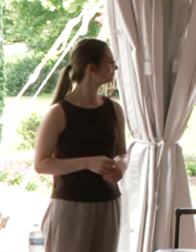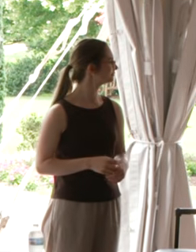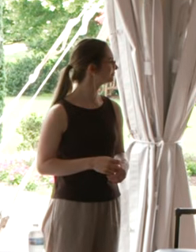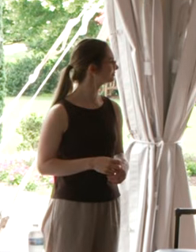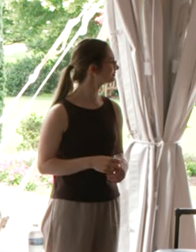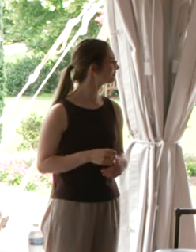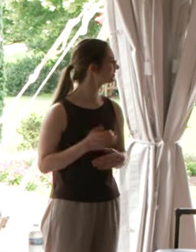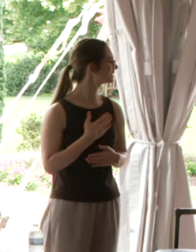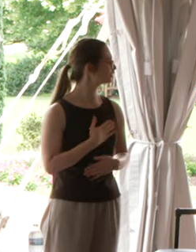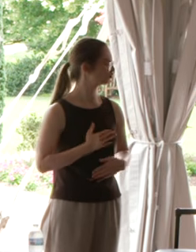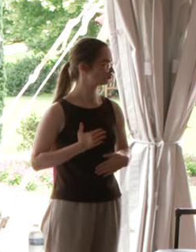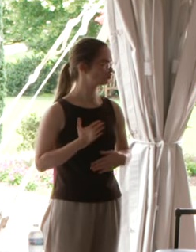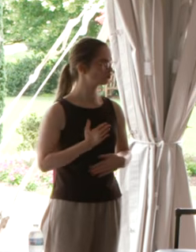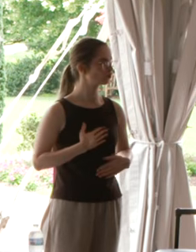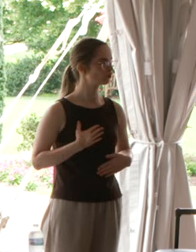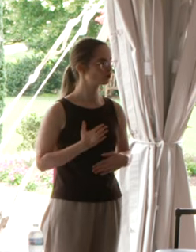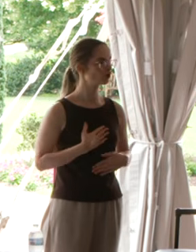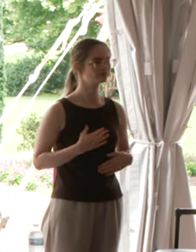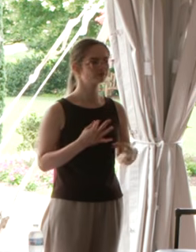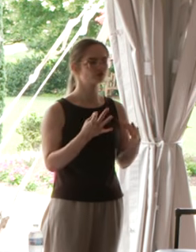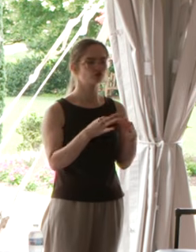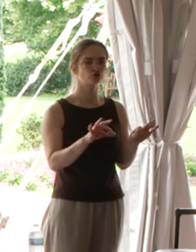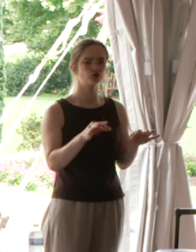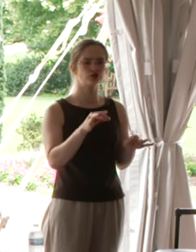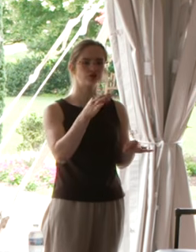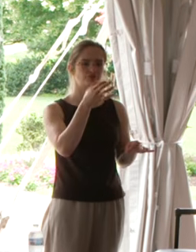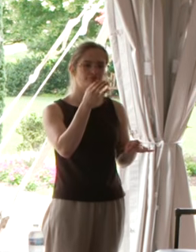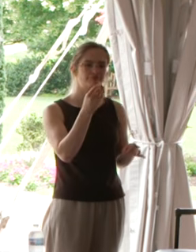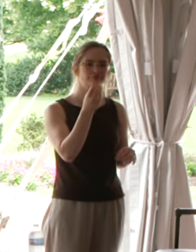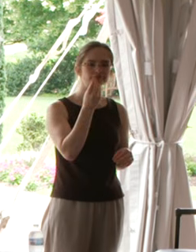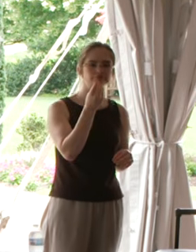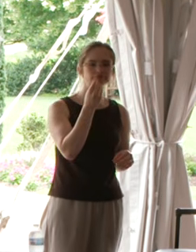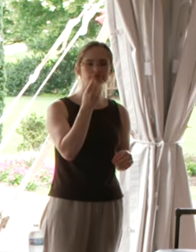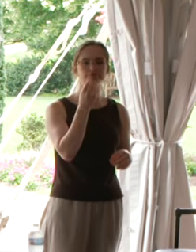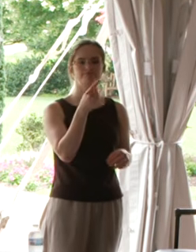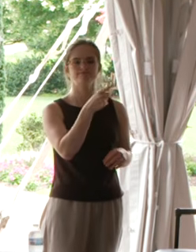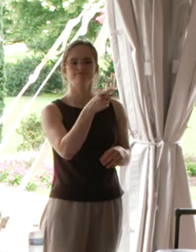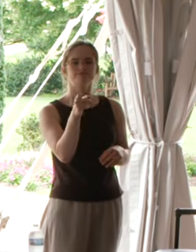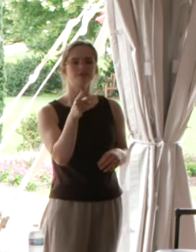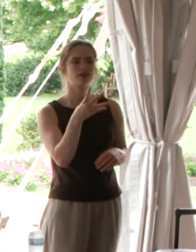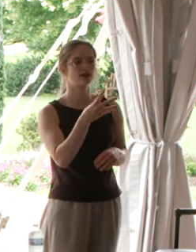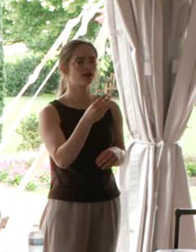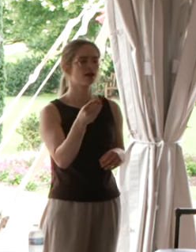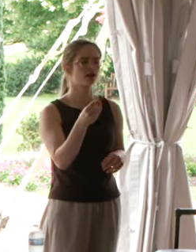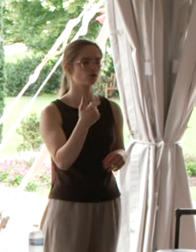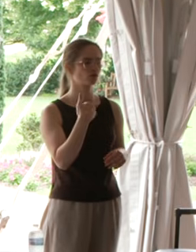enjoy the complimentary refreshments courtesy of HoCo250. We also have some complimentary